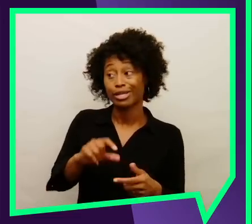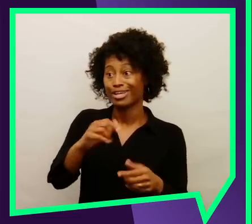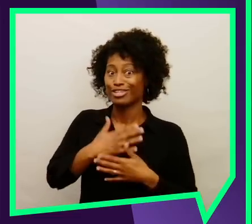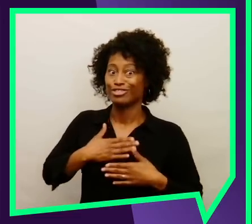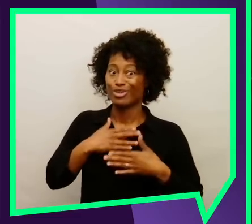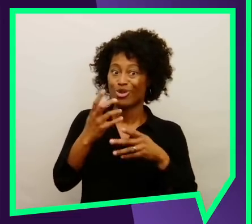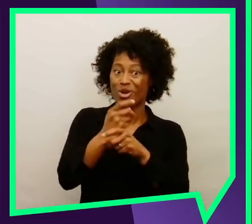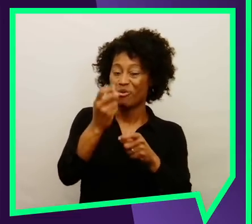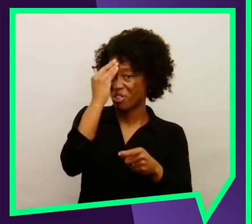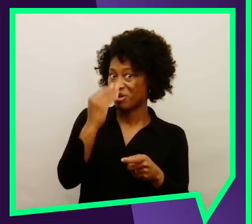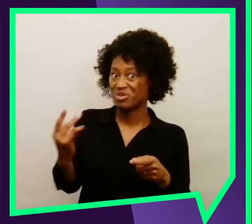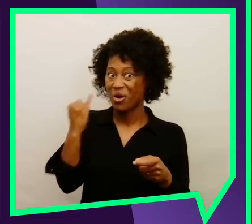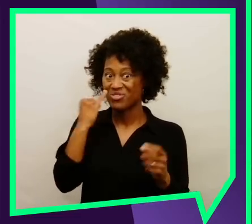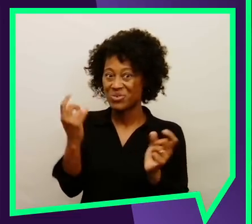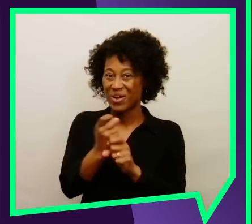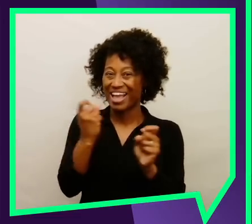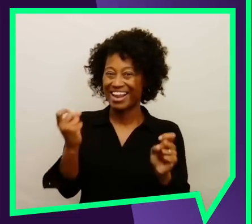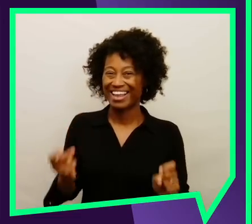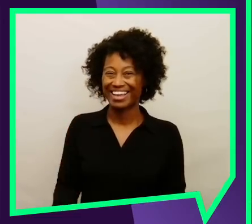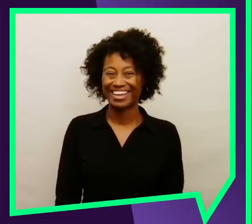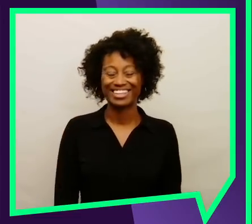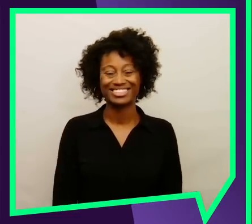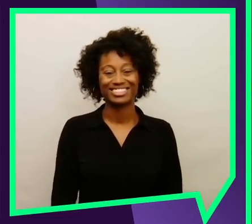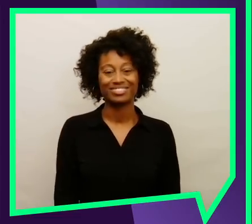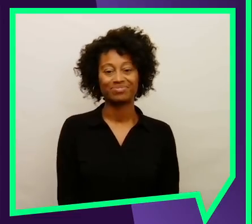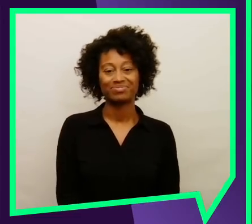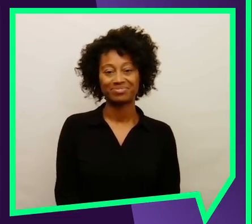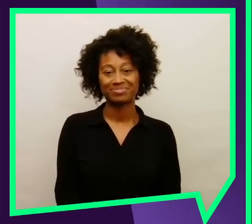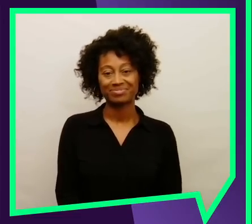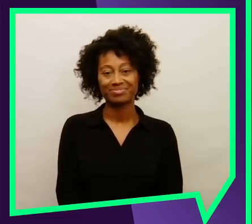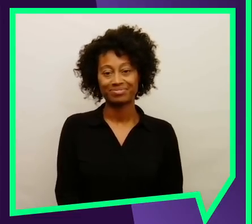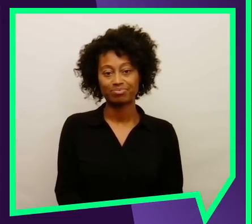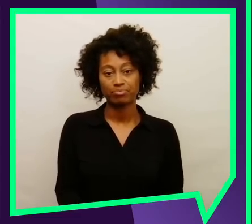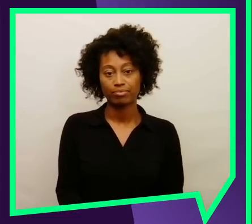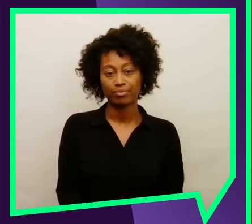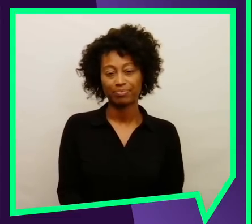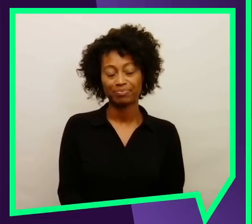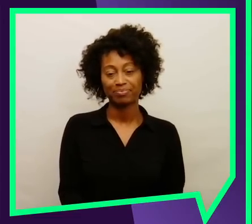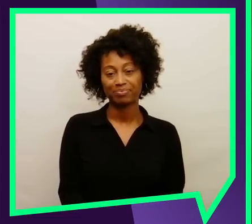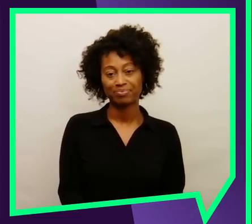He can do everything you can't do. He enjoys winning and will definitely let you know when he does.